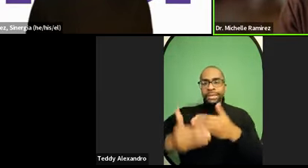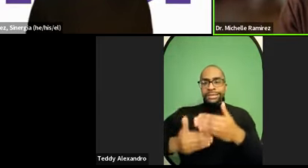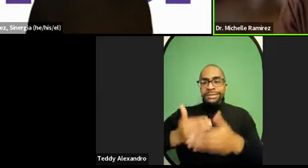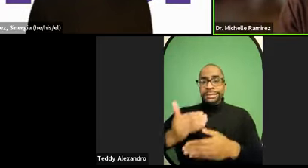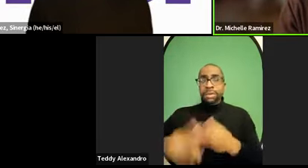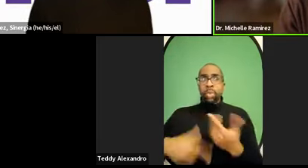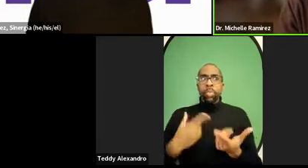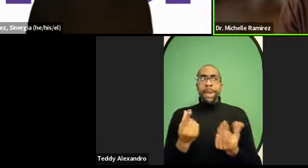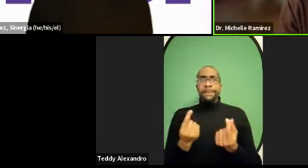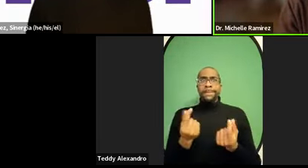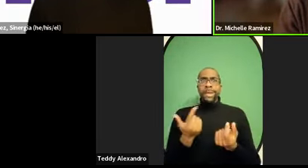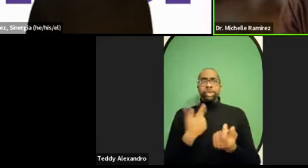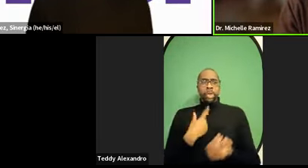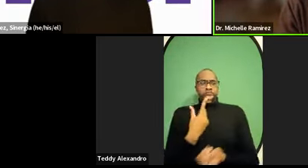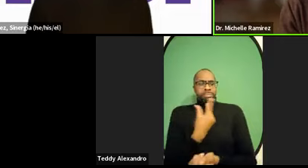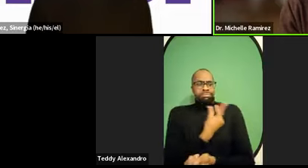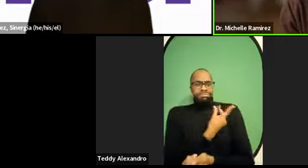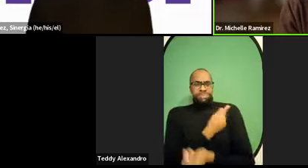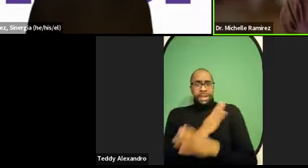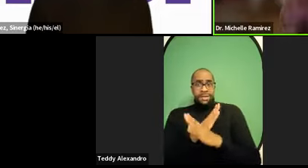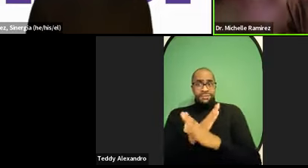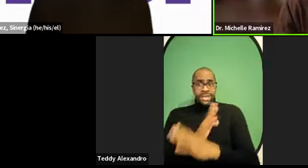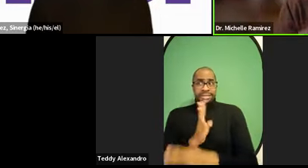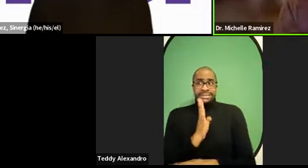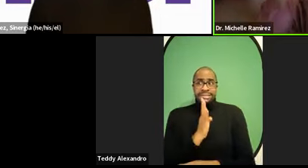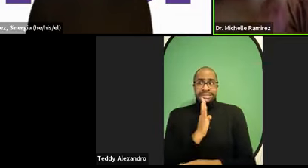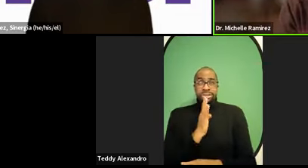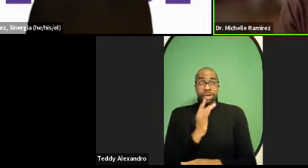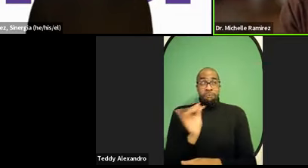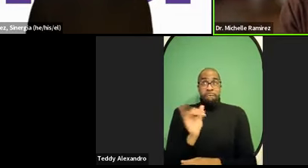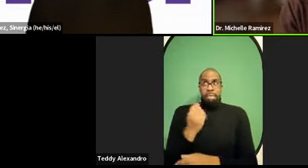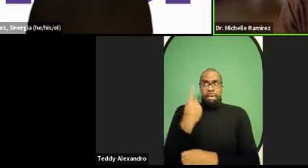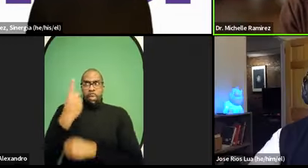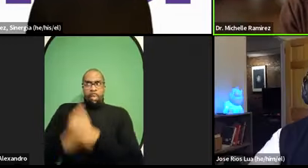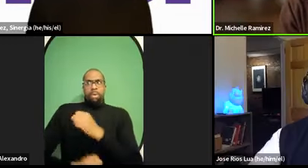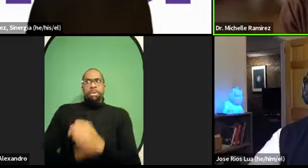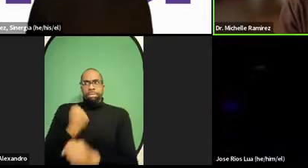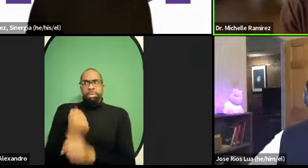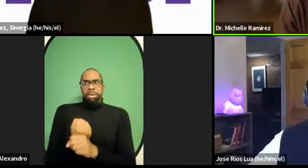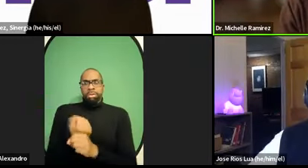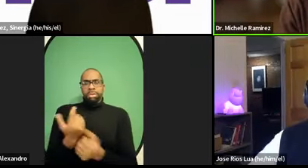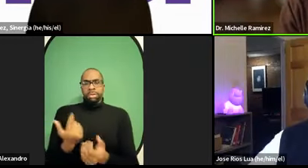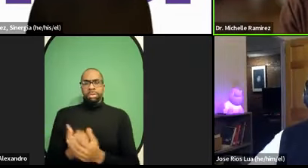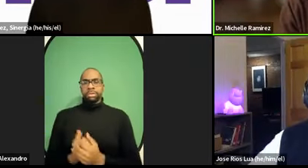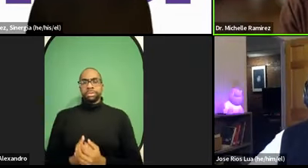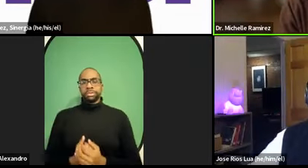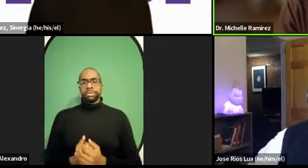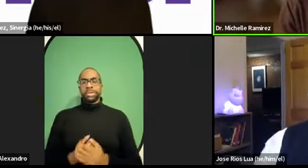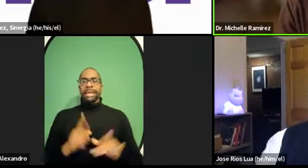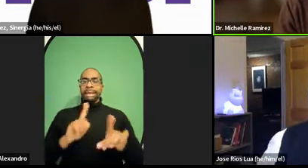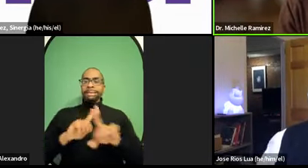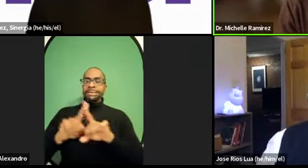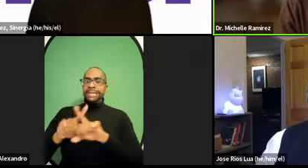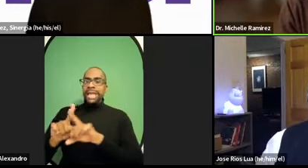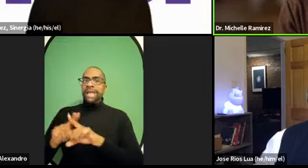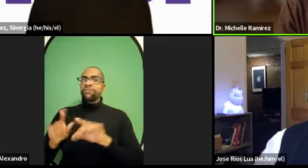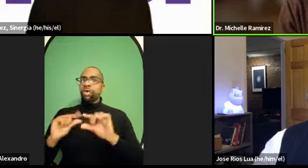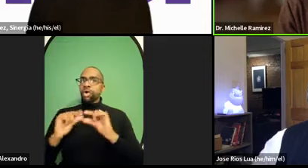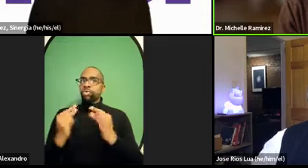process. Like we've been doing. vaccine talk for a vaccine talk for a year now over vaccine talk for a year now, over a year. r and different groups r and different groups and